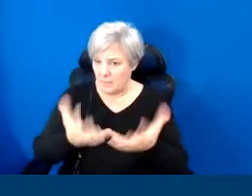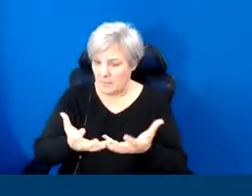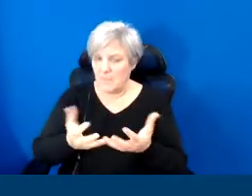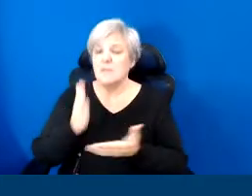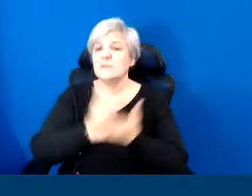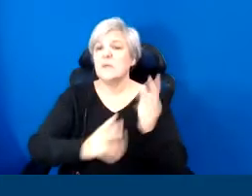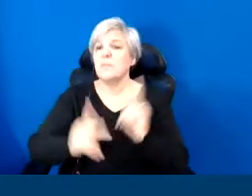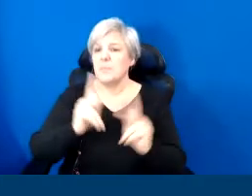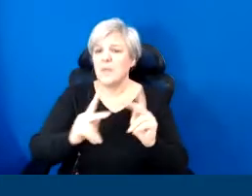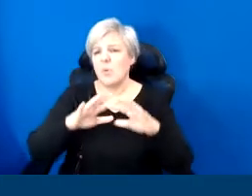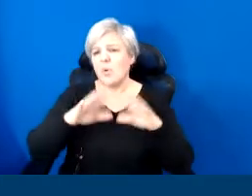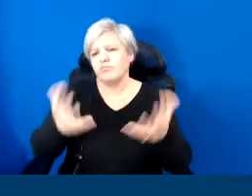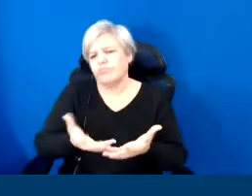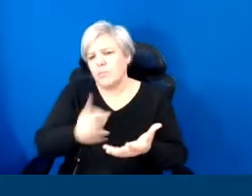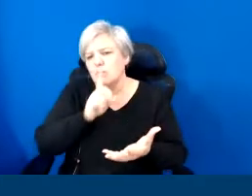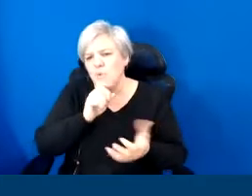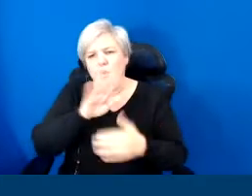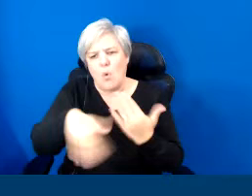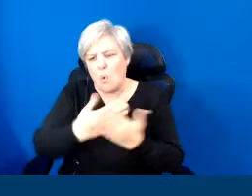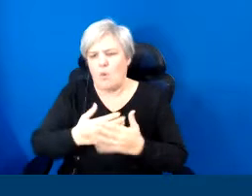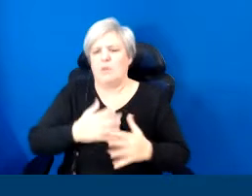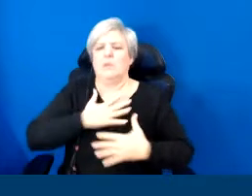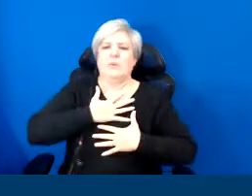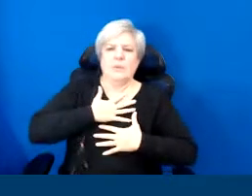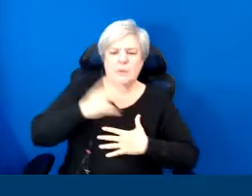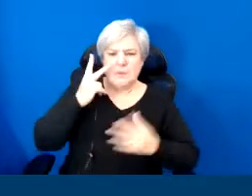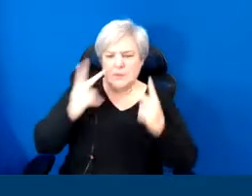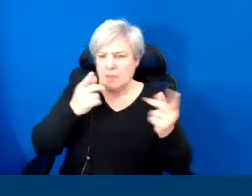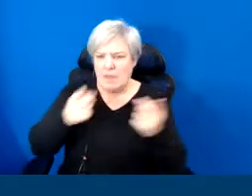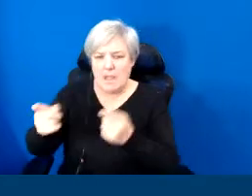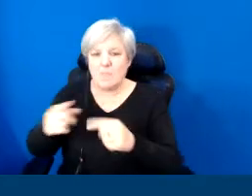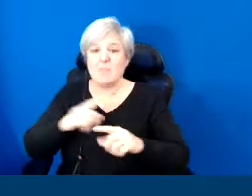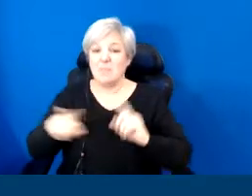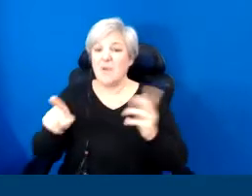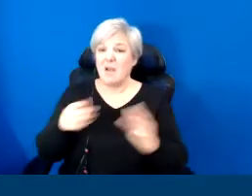However, it is especially critical to note that there are preexisting disparities